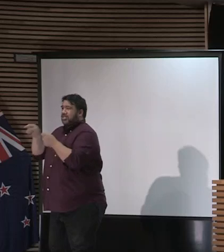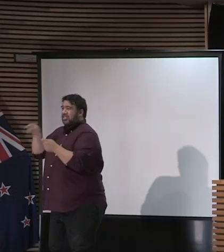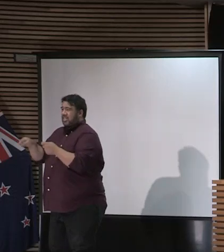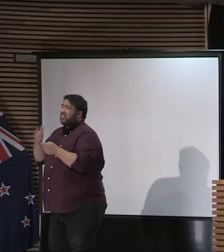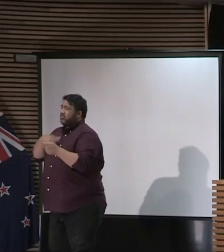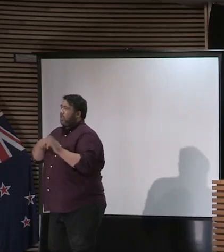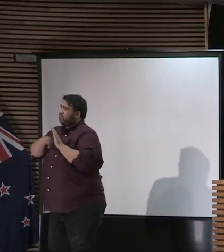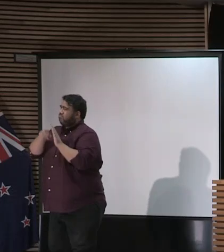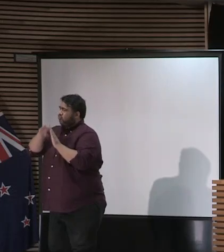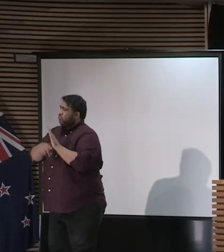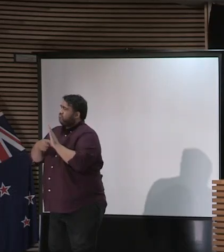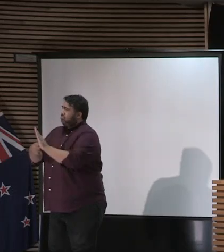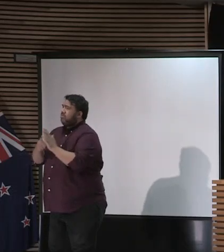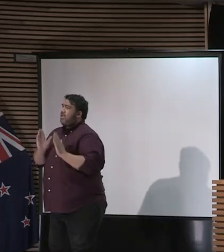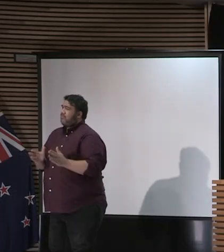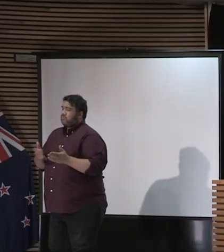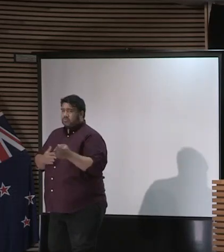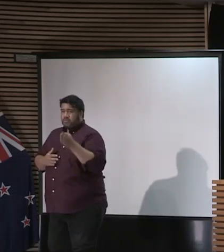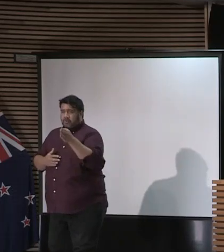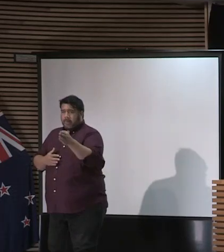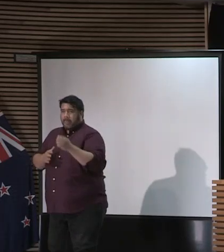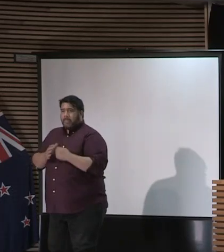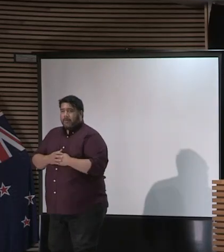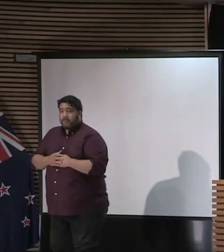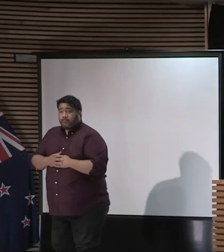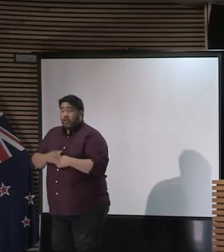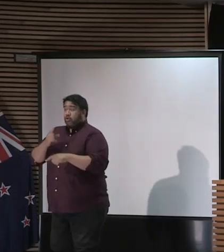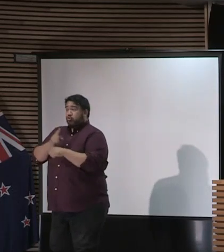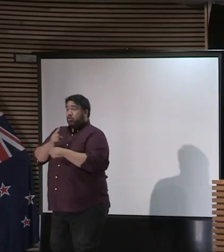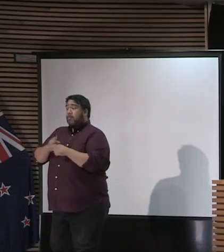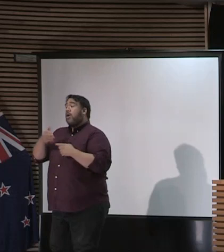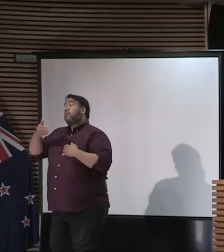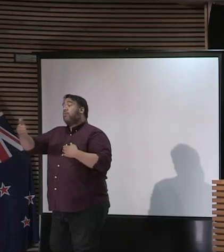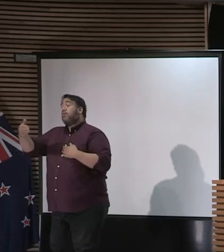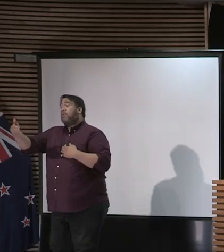numbers coming together and